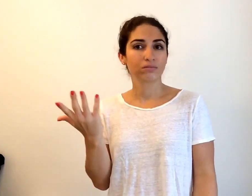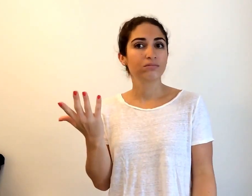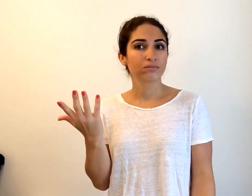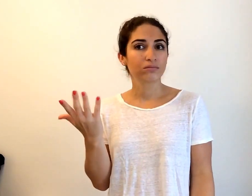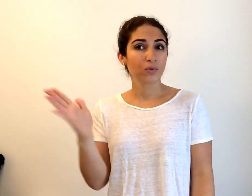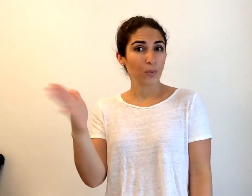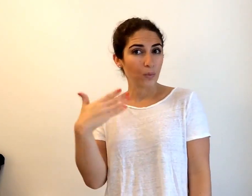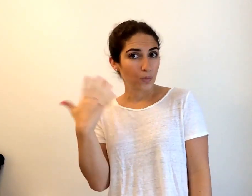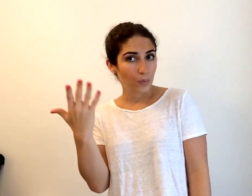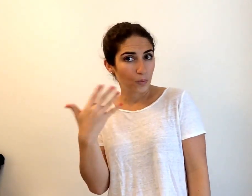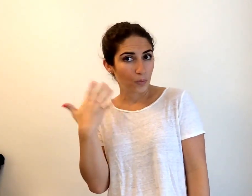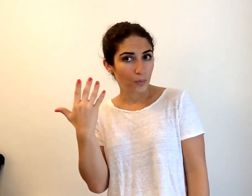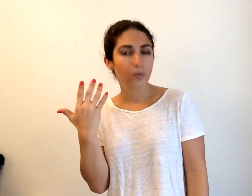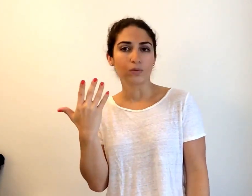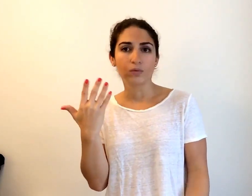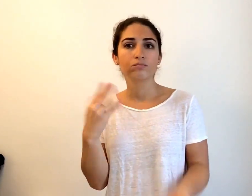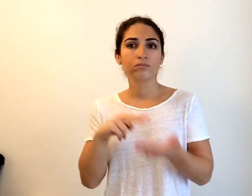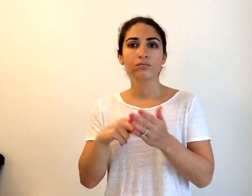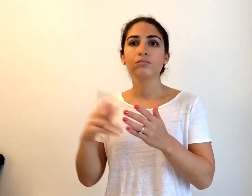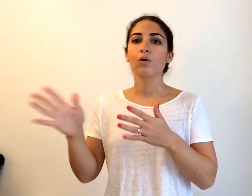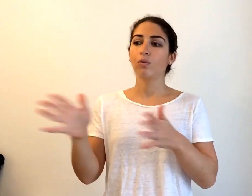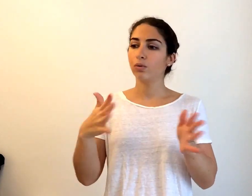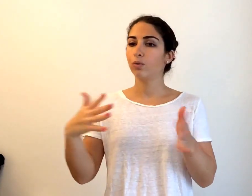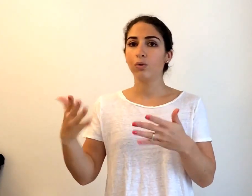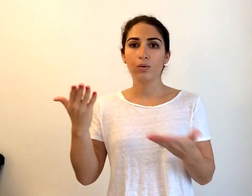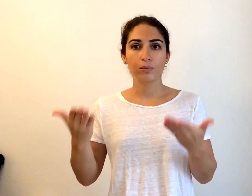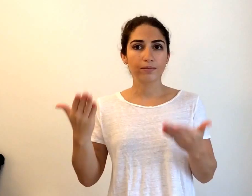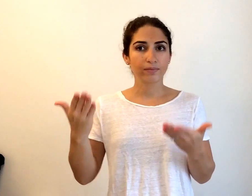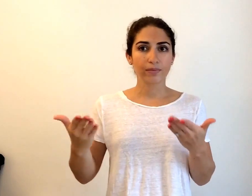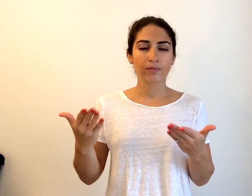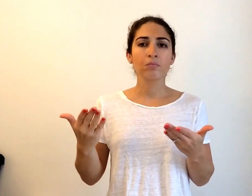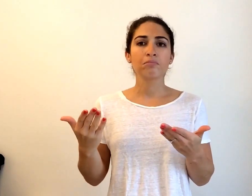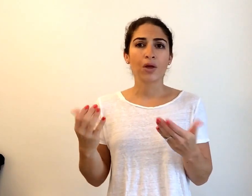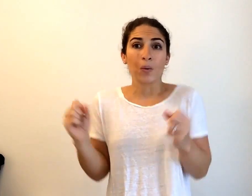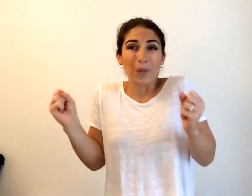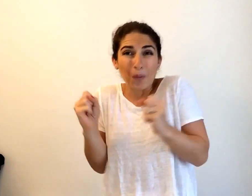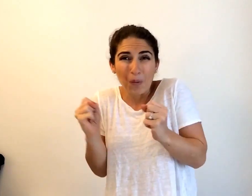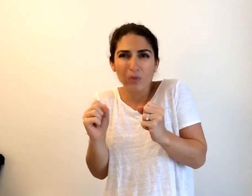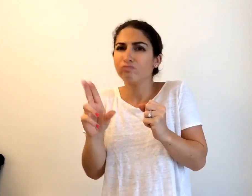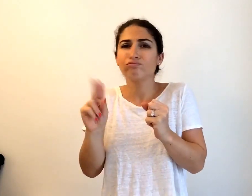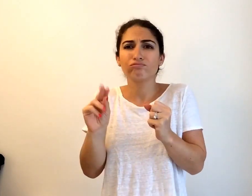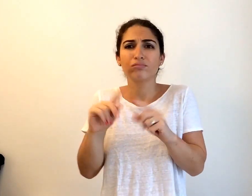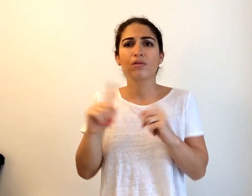there's like COOL, this is the sign related to temperature, so maybe there's a nice breeze, so it's not